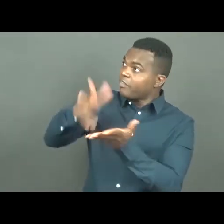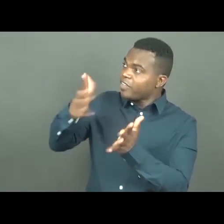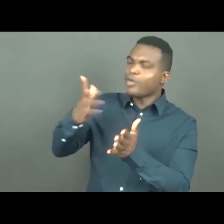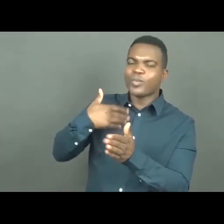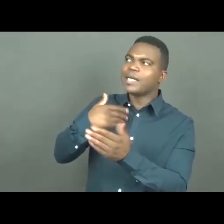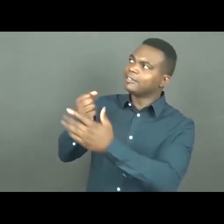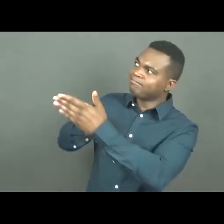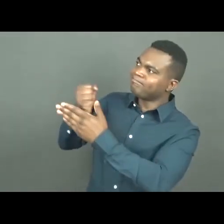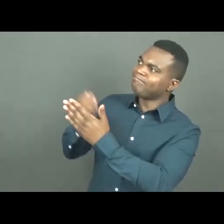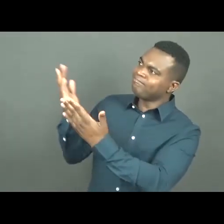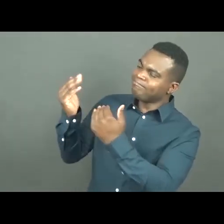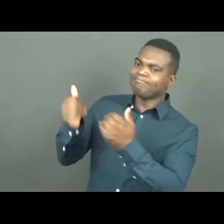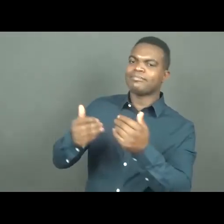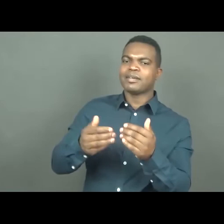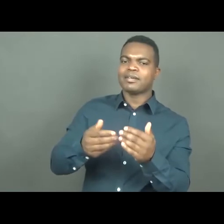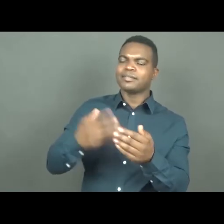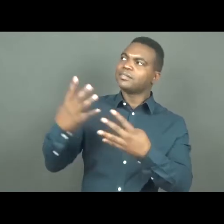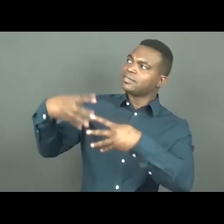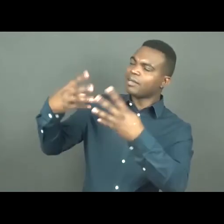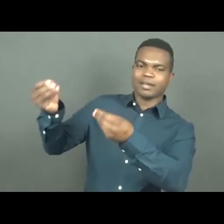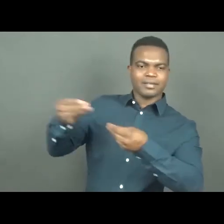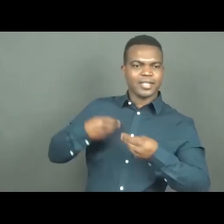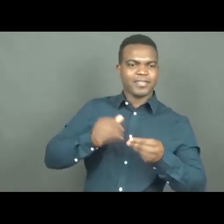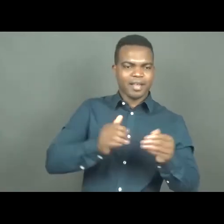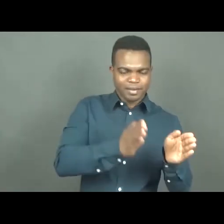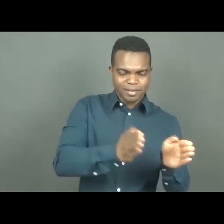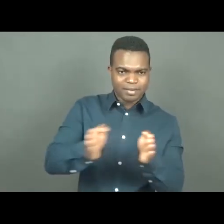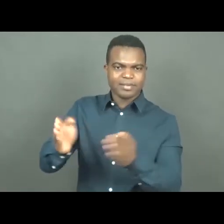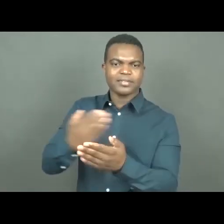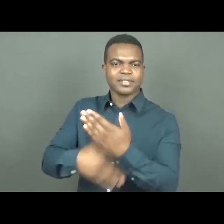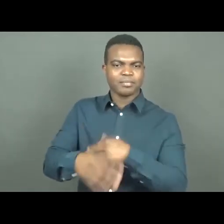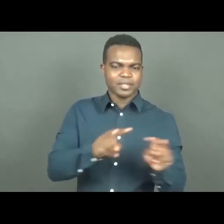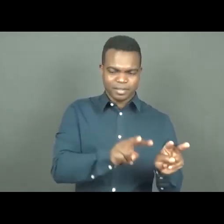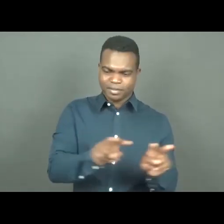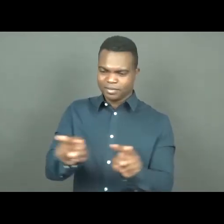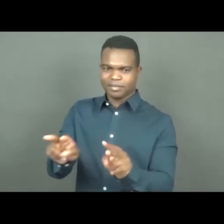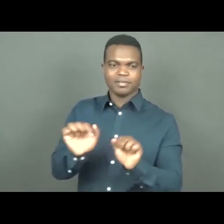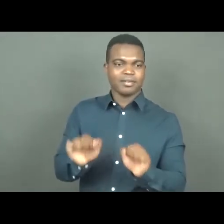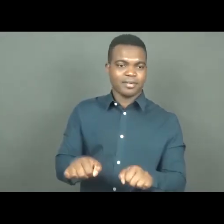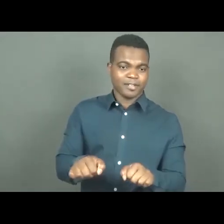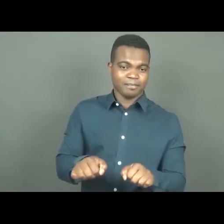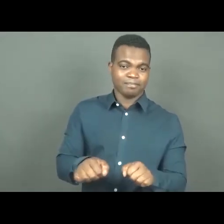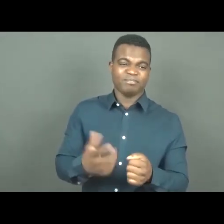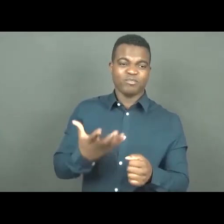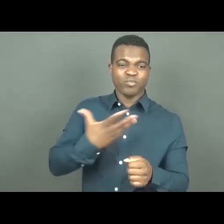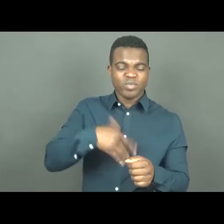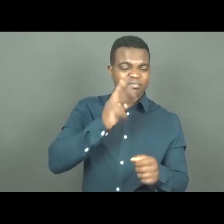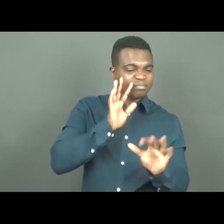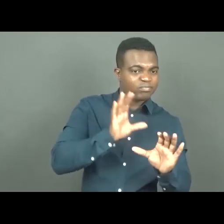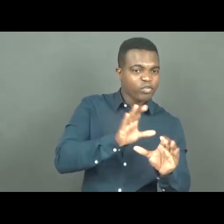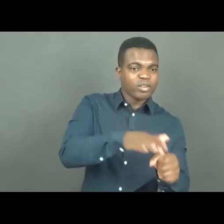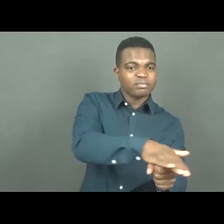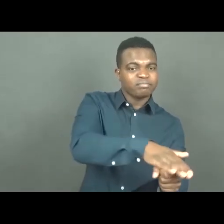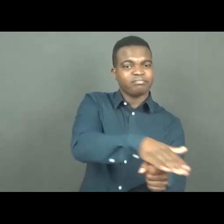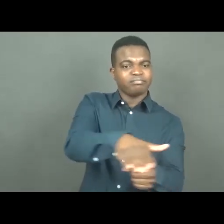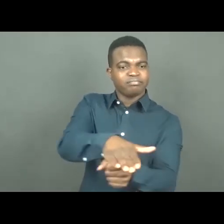in terms of services or even in terms of support. And one of those is social protection.